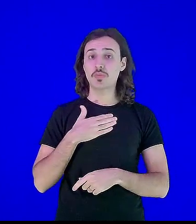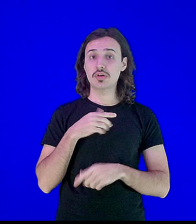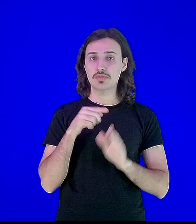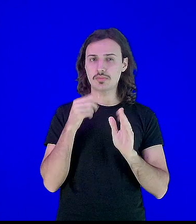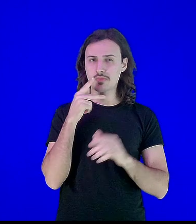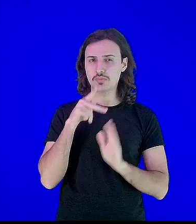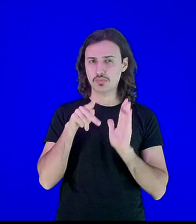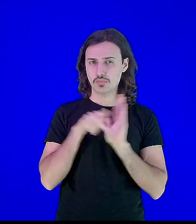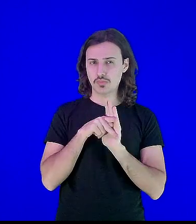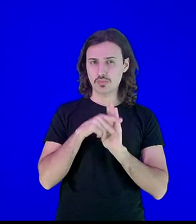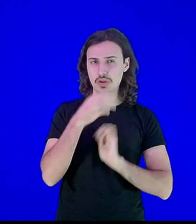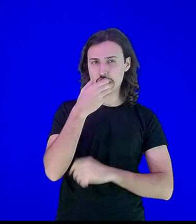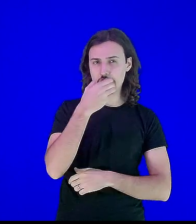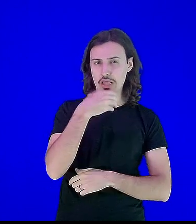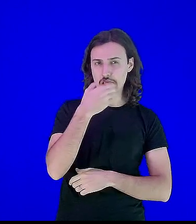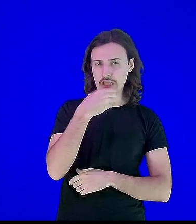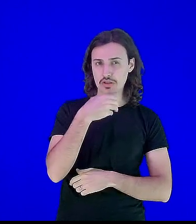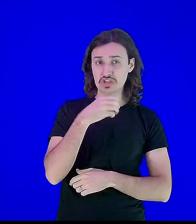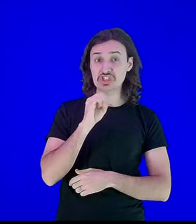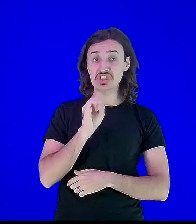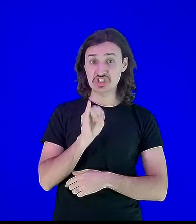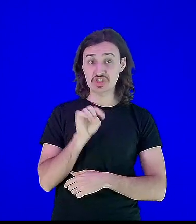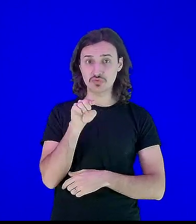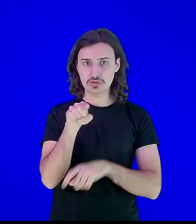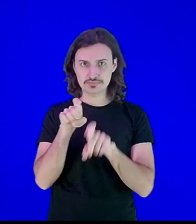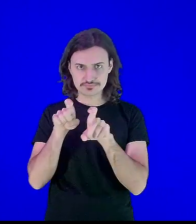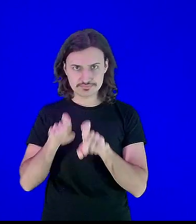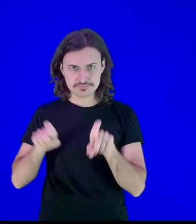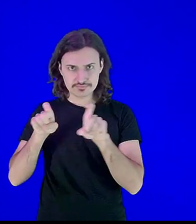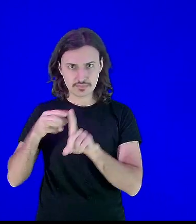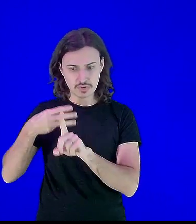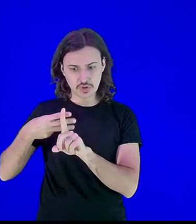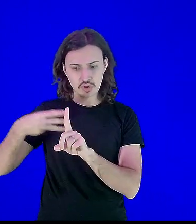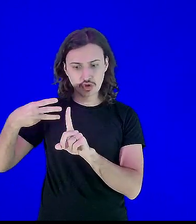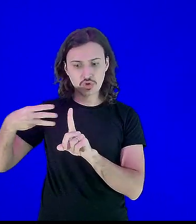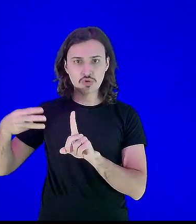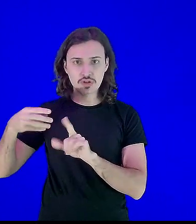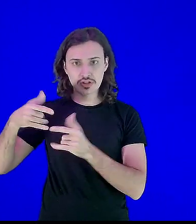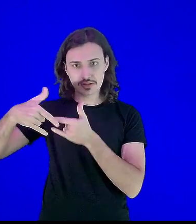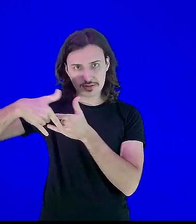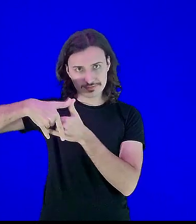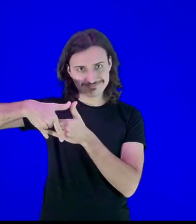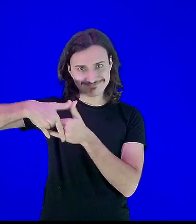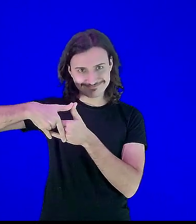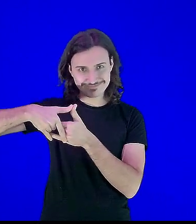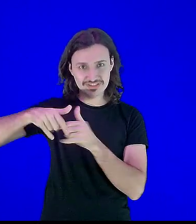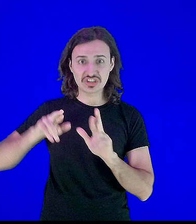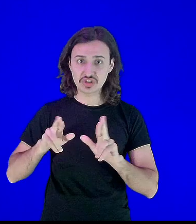show you another set of shortcuts so, for me, it is "control" "command" and "p"